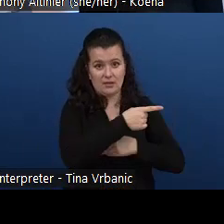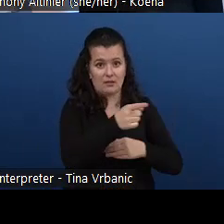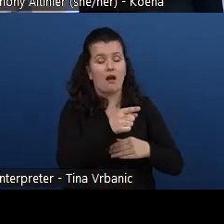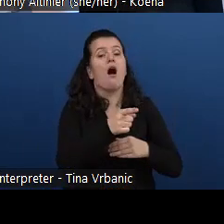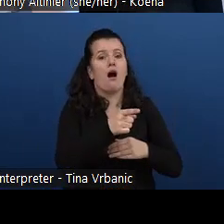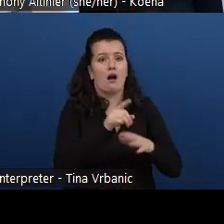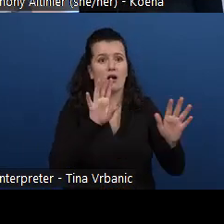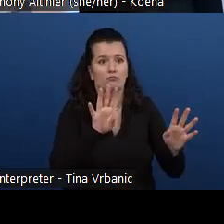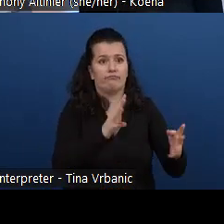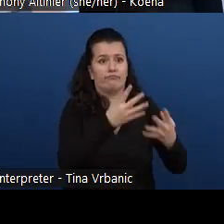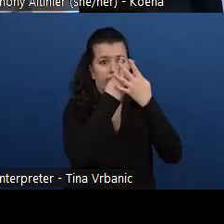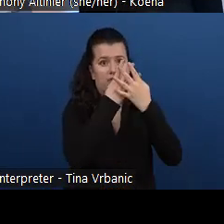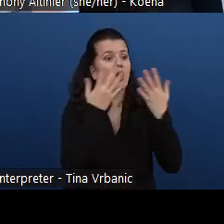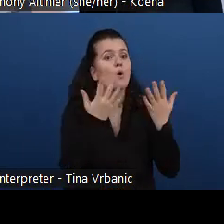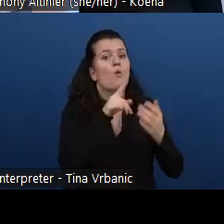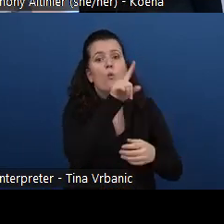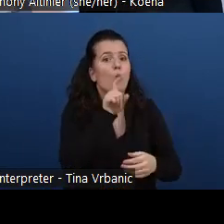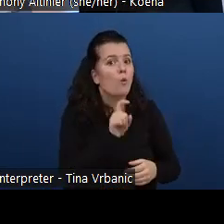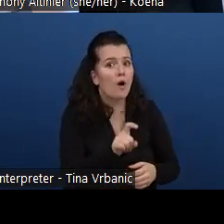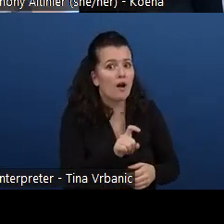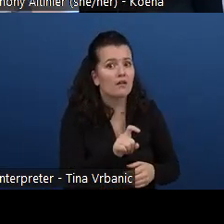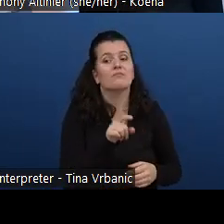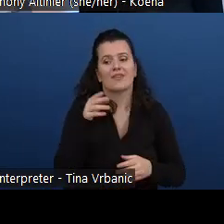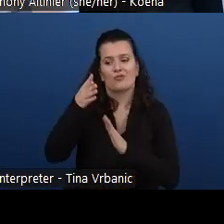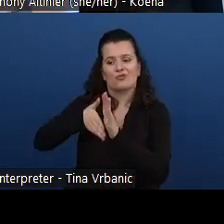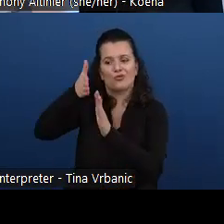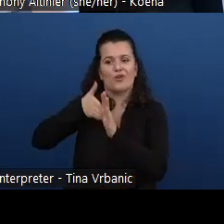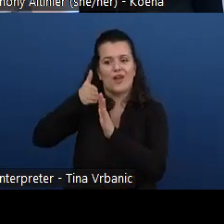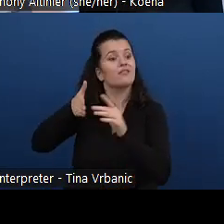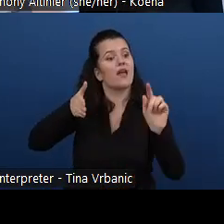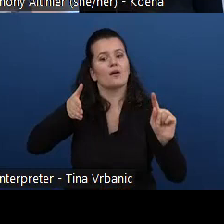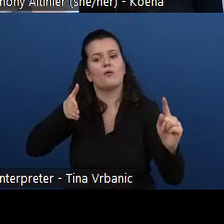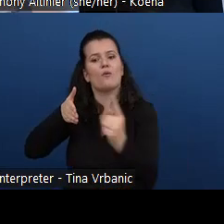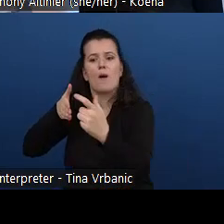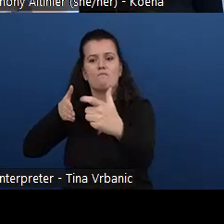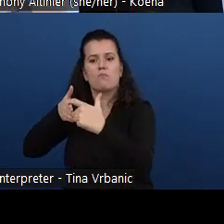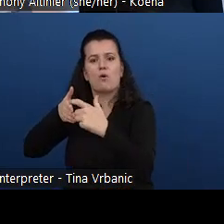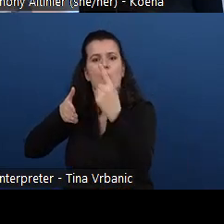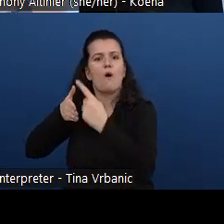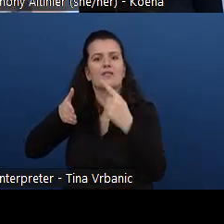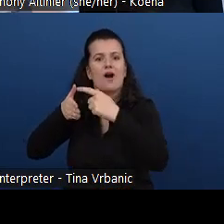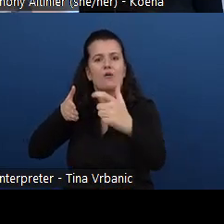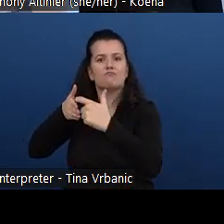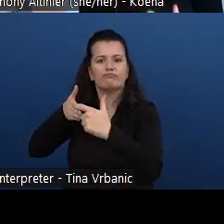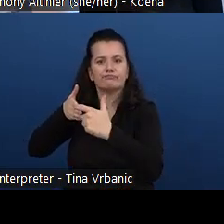a train for one hour.